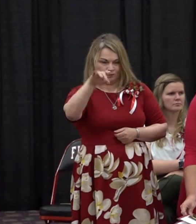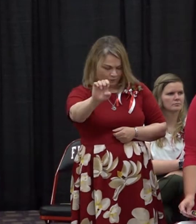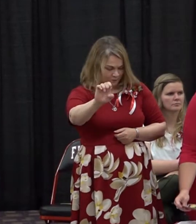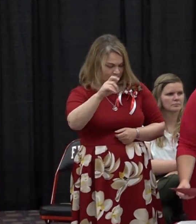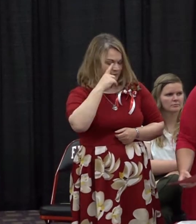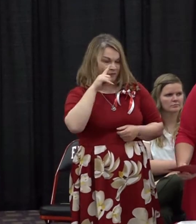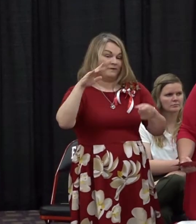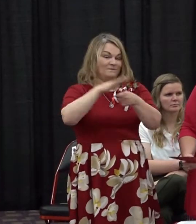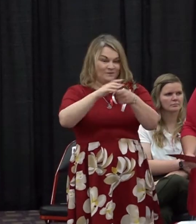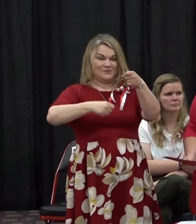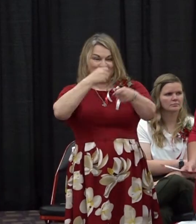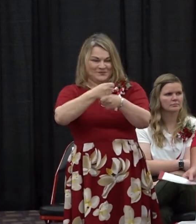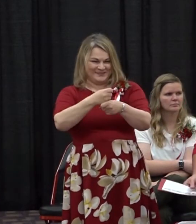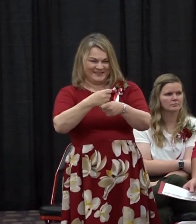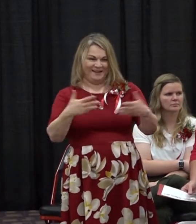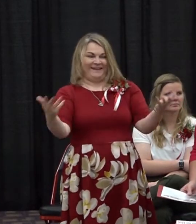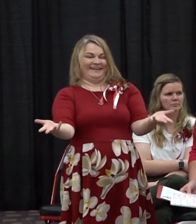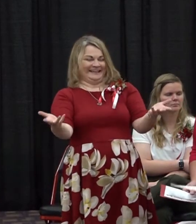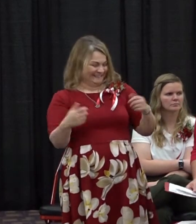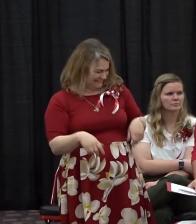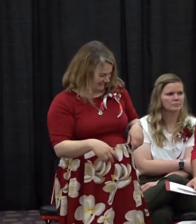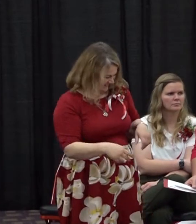Paul Thorpe. For the entire year.